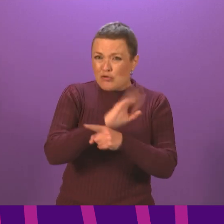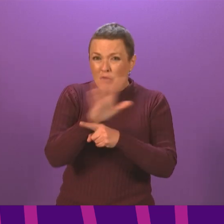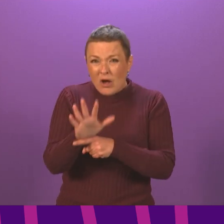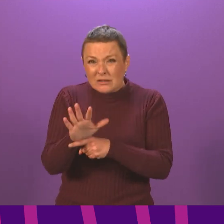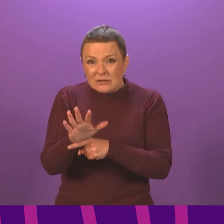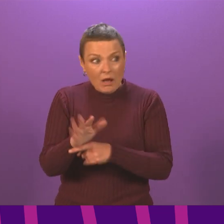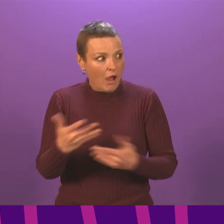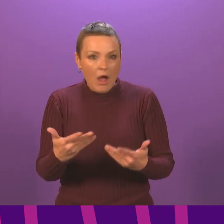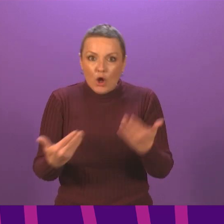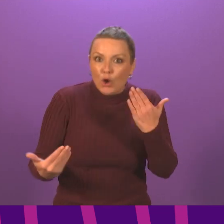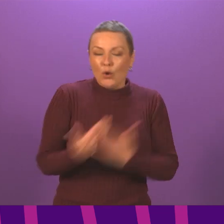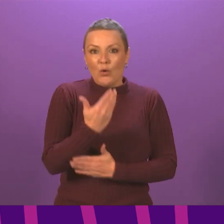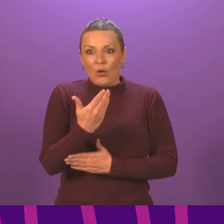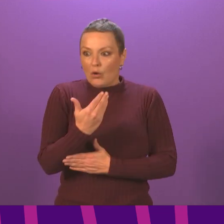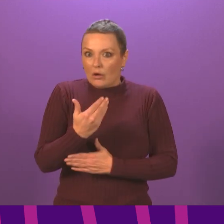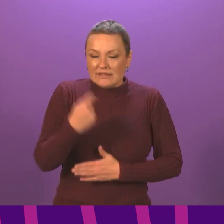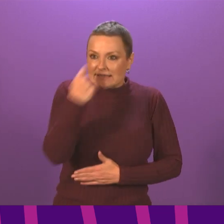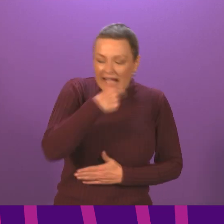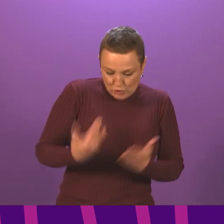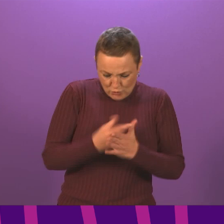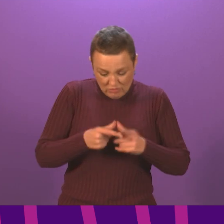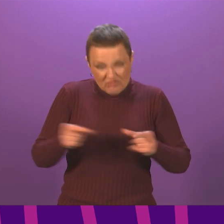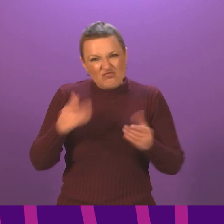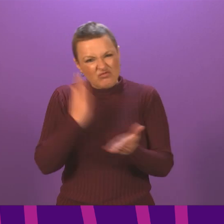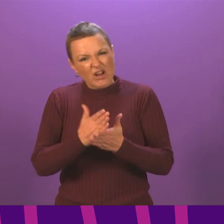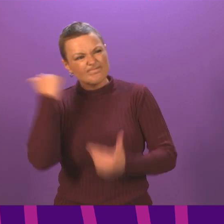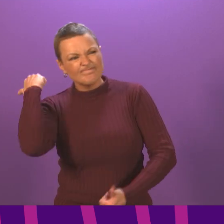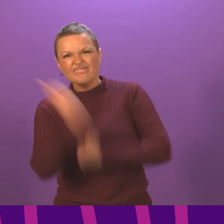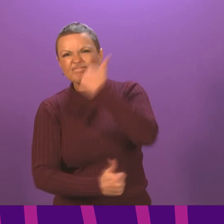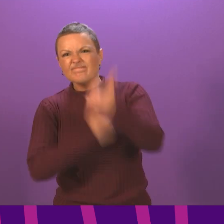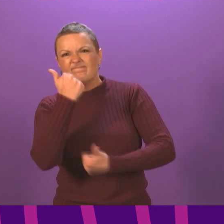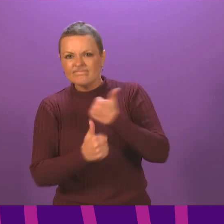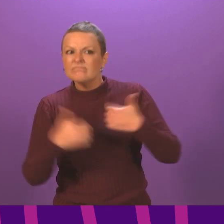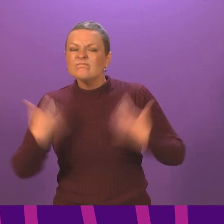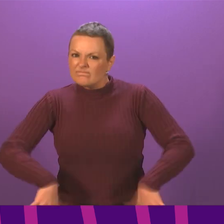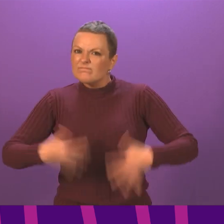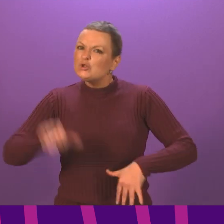of a pandemic, now with new innovations in testing, is quite remarkable. They should